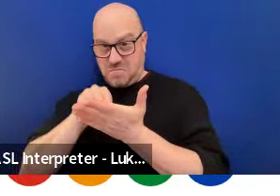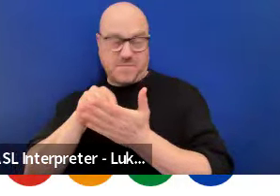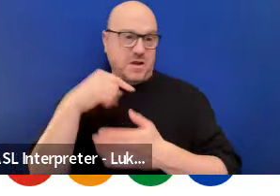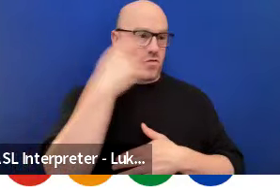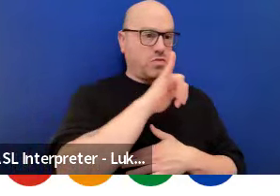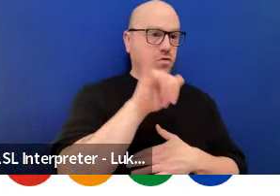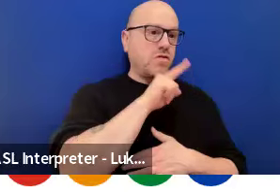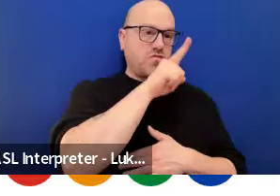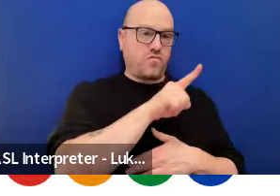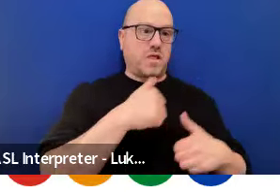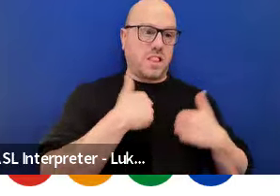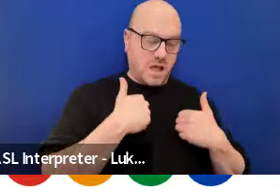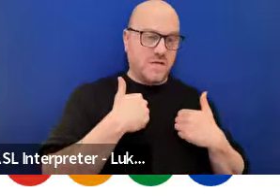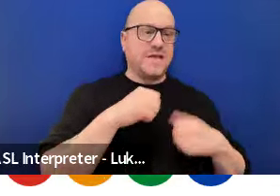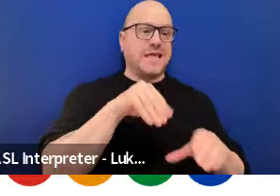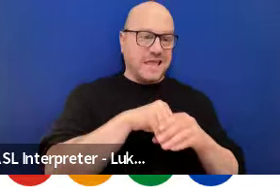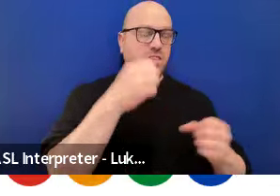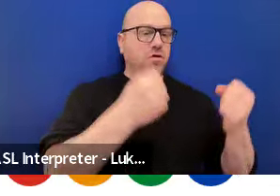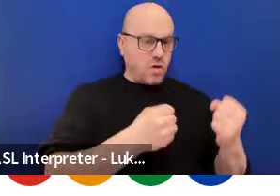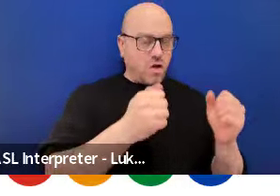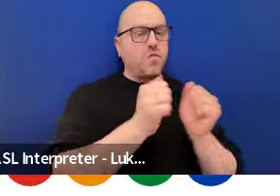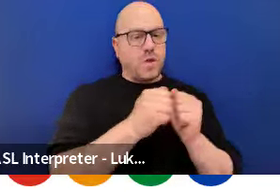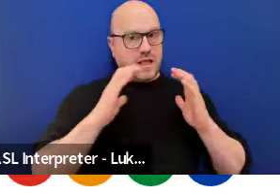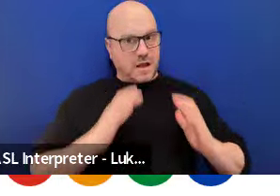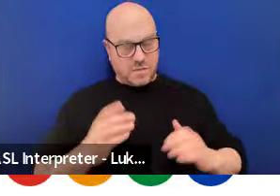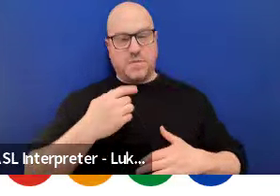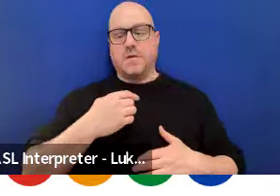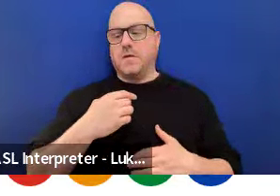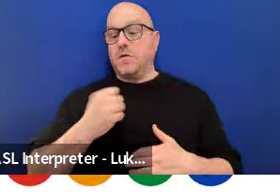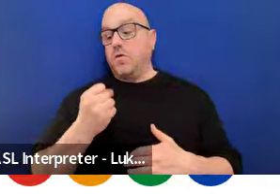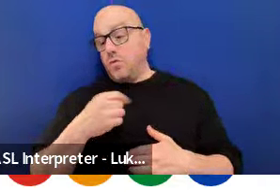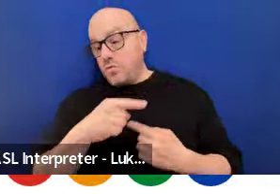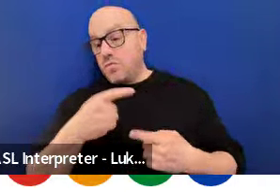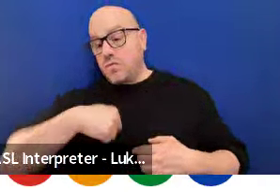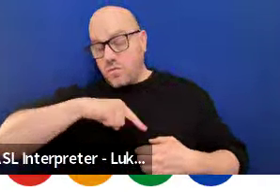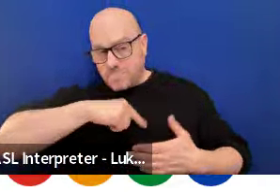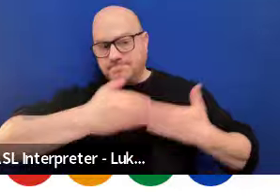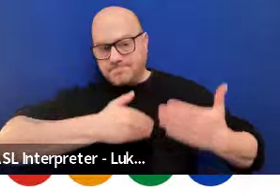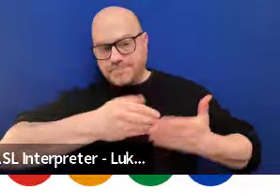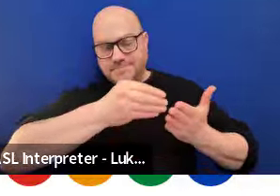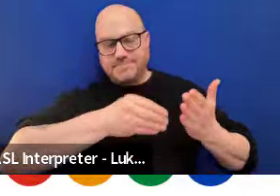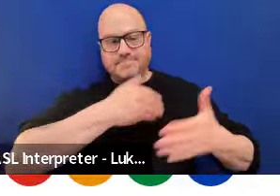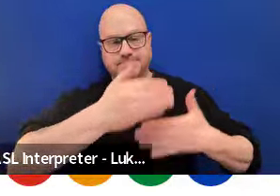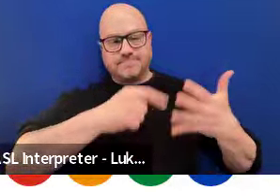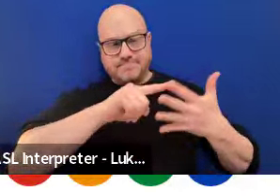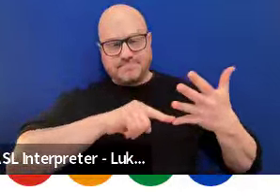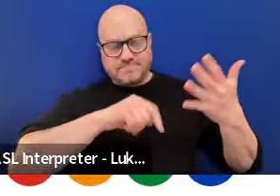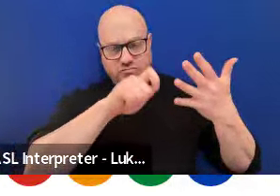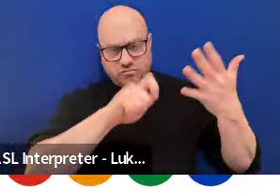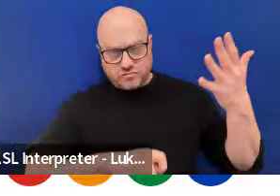THE DIFFERENCE BETWEEN THINKING ABOUT THIS AND WHAT THIS MEANS IN REAL LIFE IN THE VEHICLES AND TO CUSTOMERS.